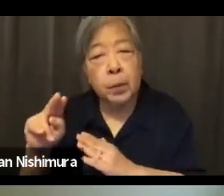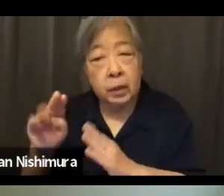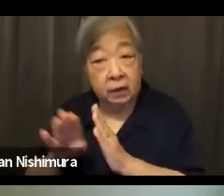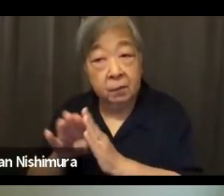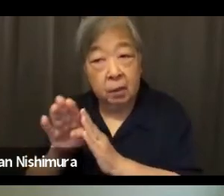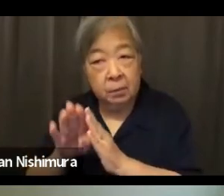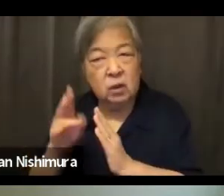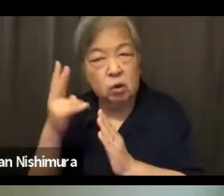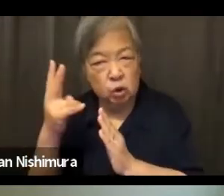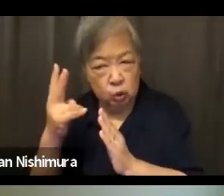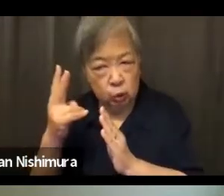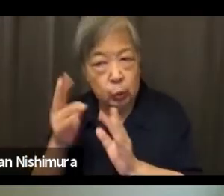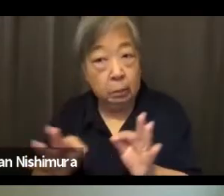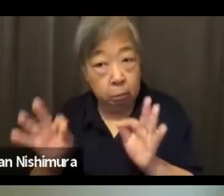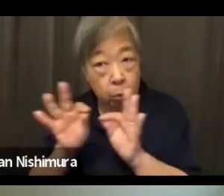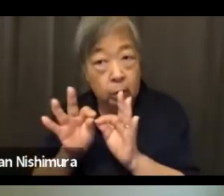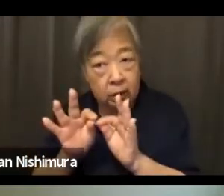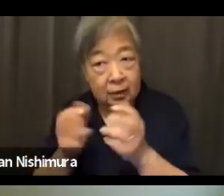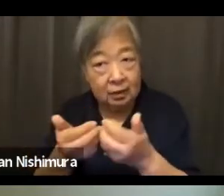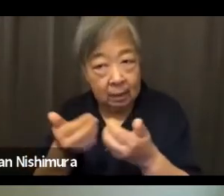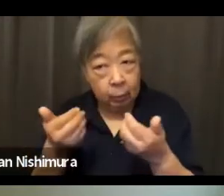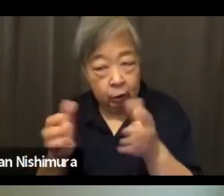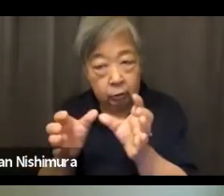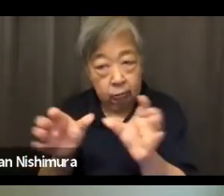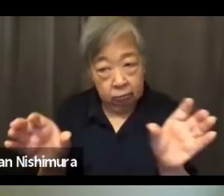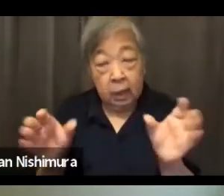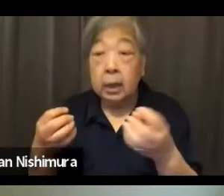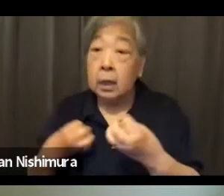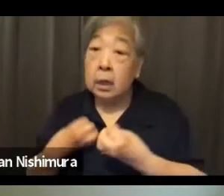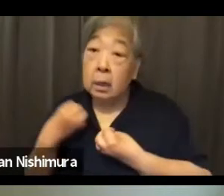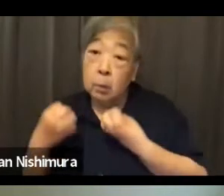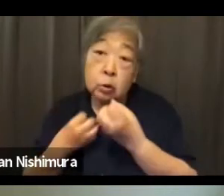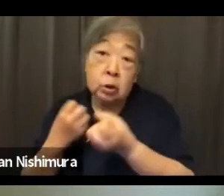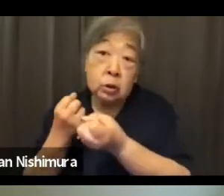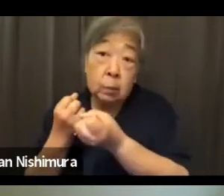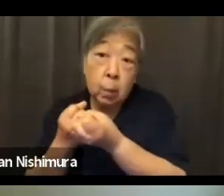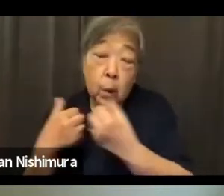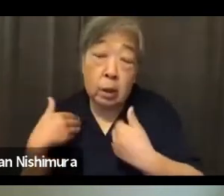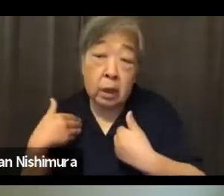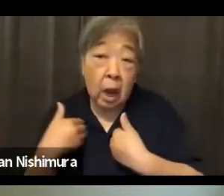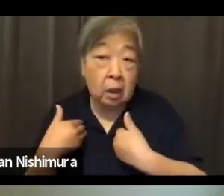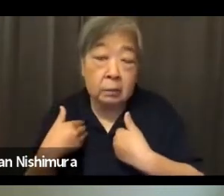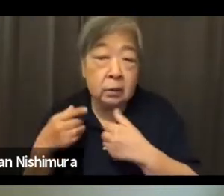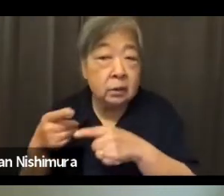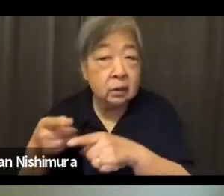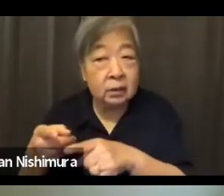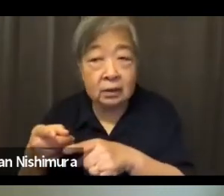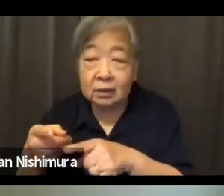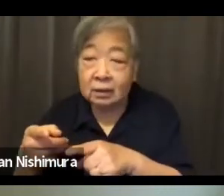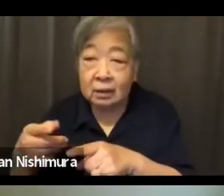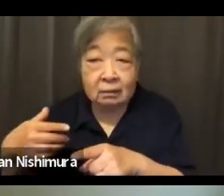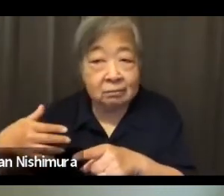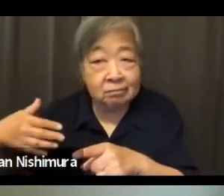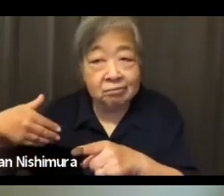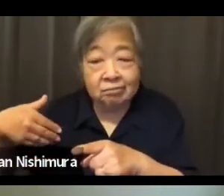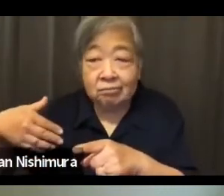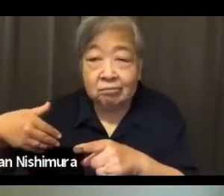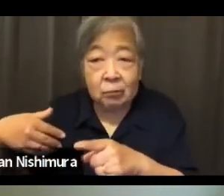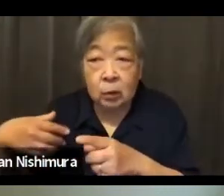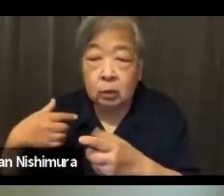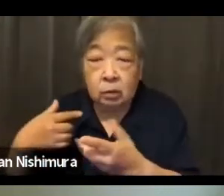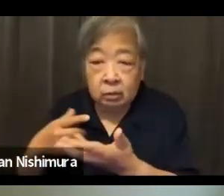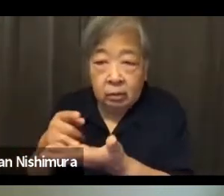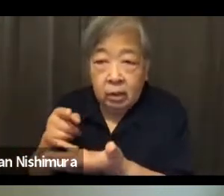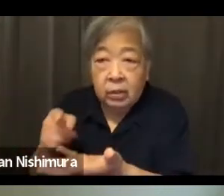because emotional support animals have not been, we do not, they're not protected in the